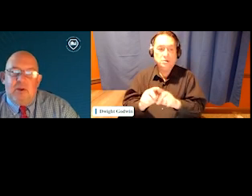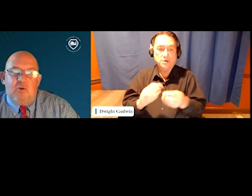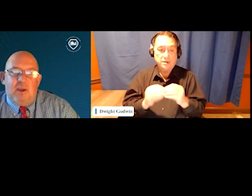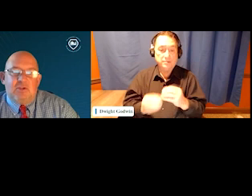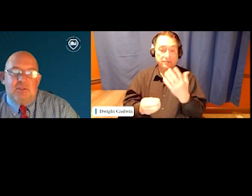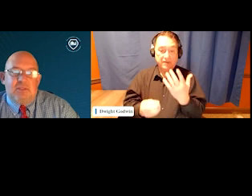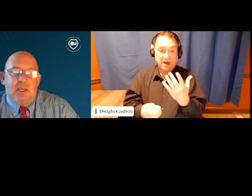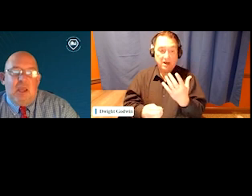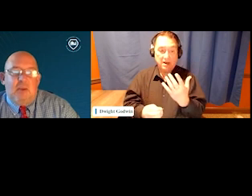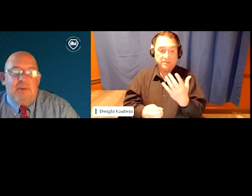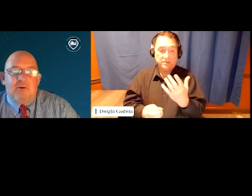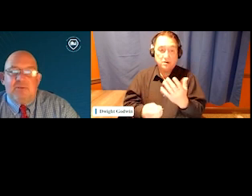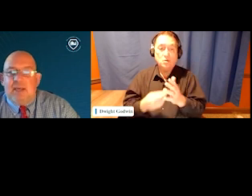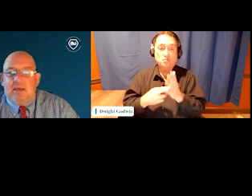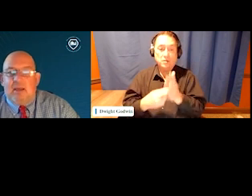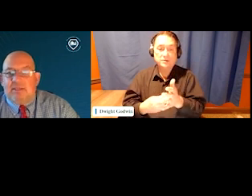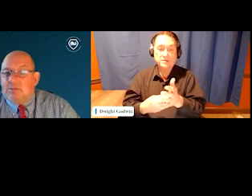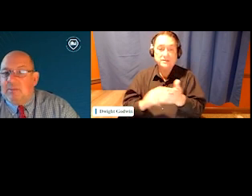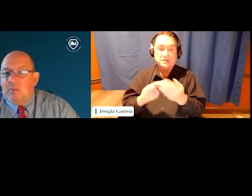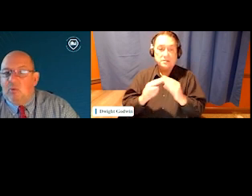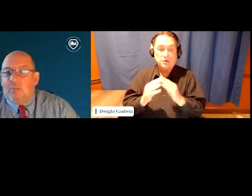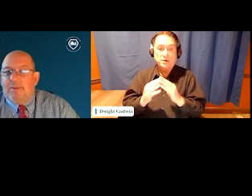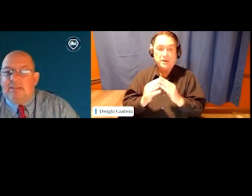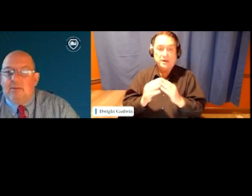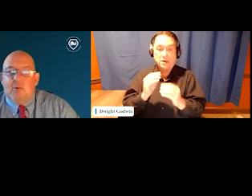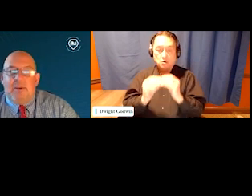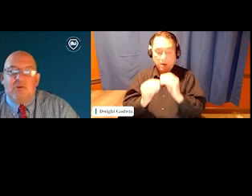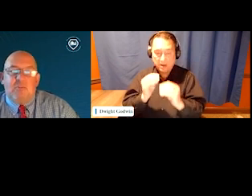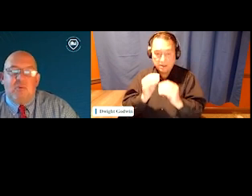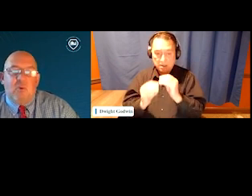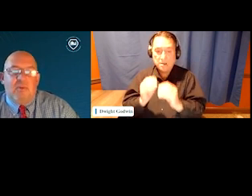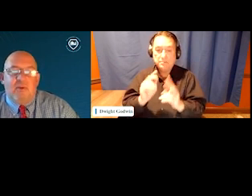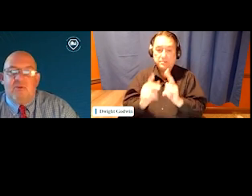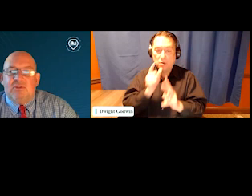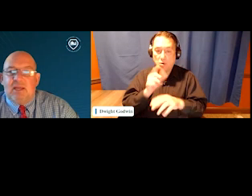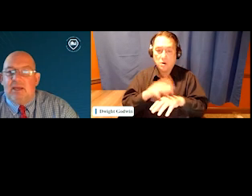community corrections. Peers can assist people who are placed on probation and parole with understanding and adhering